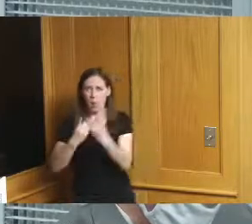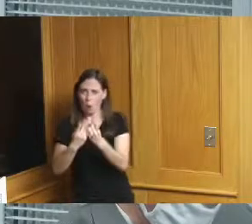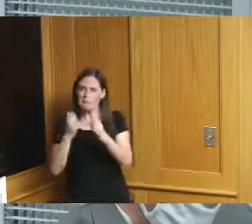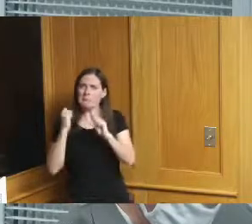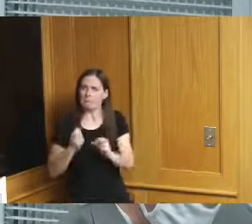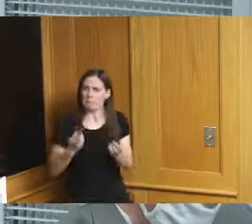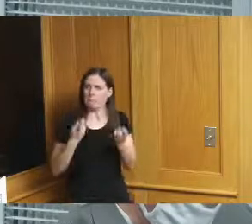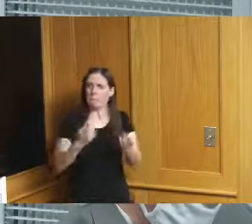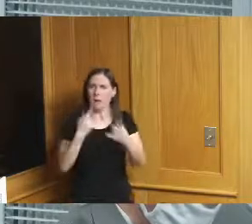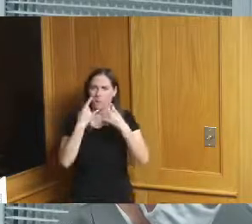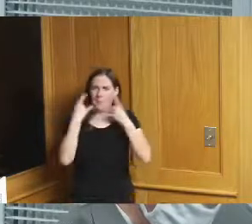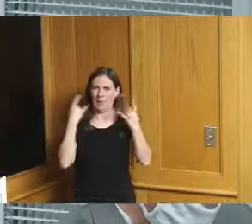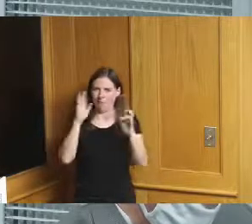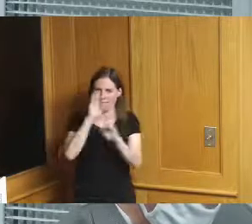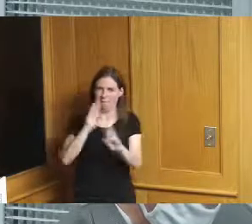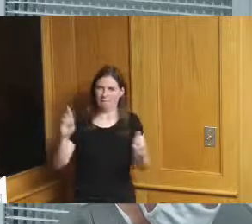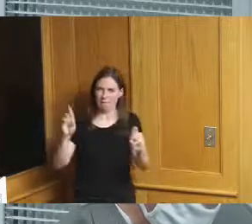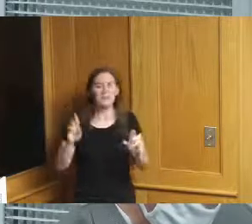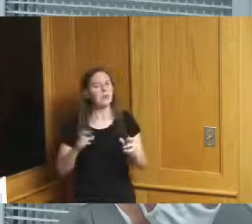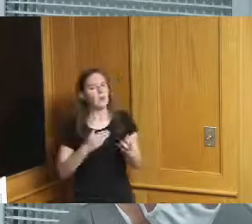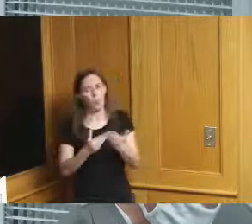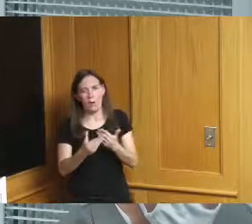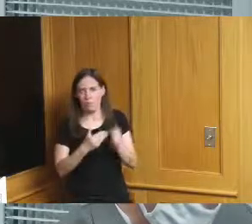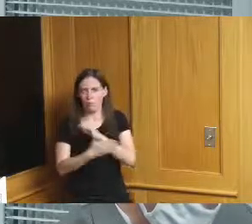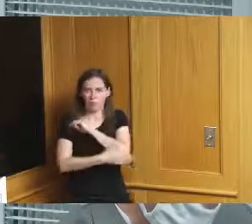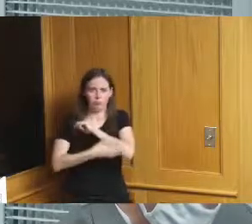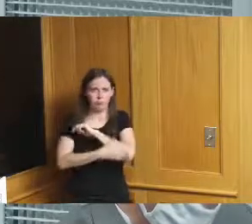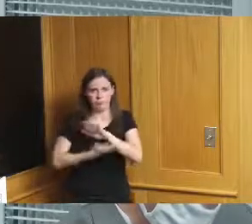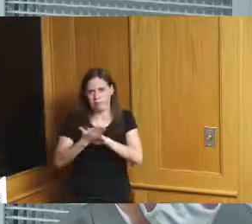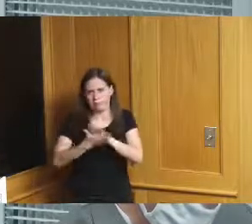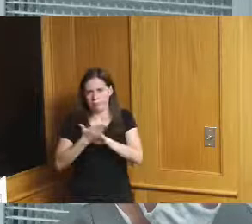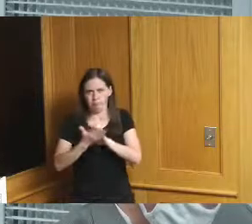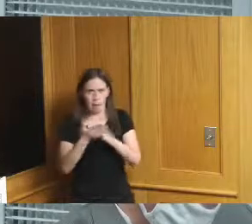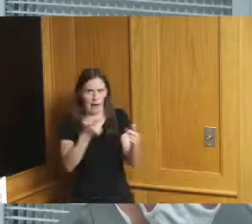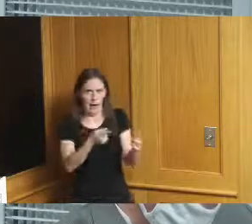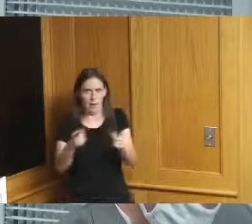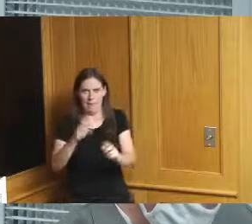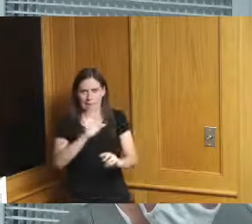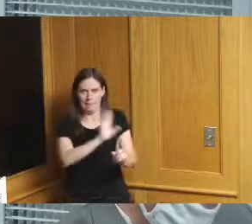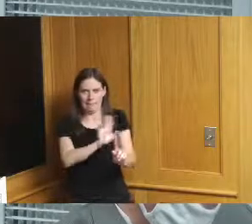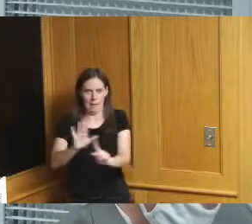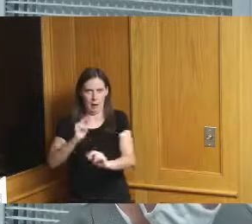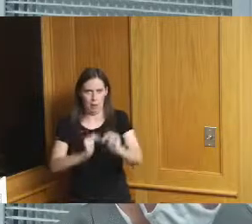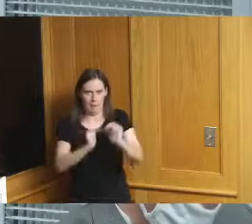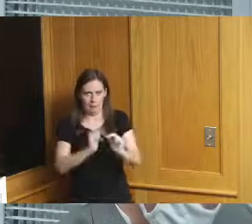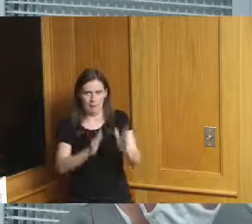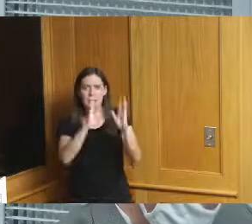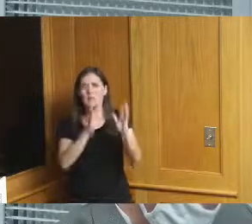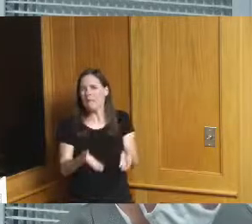so in any county operation we would we were asking folks to wear masks it stopped short as